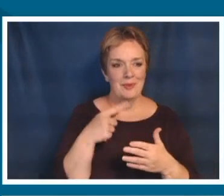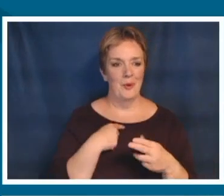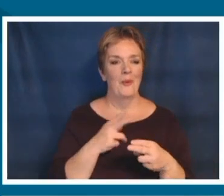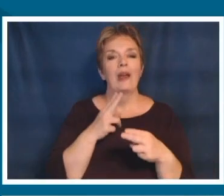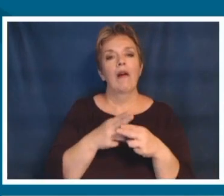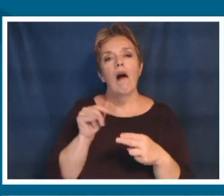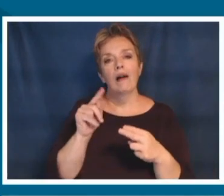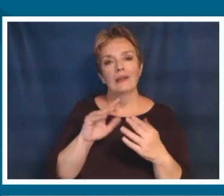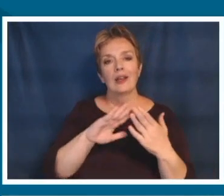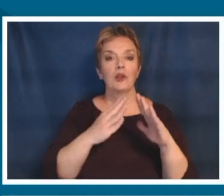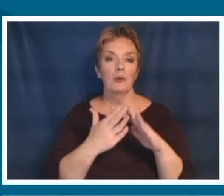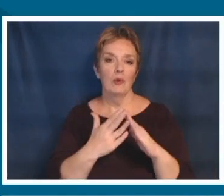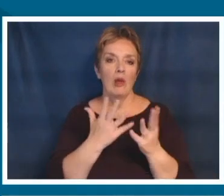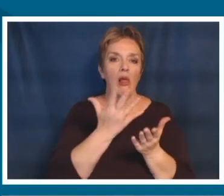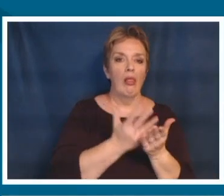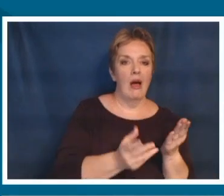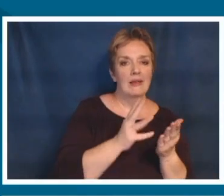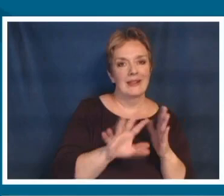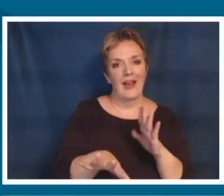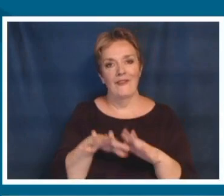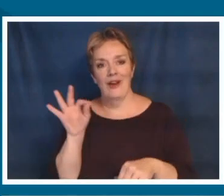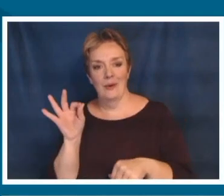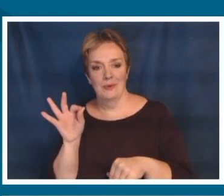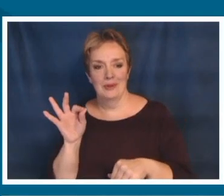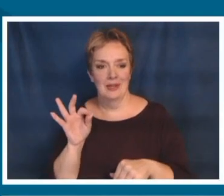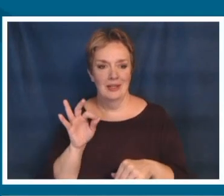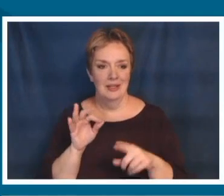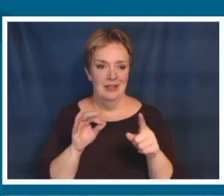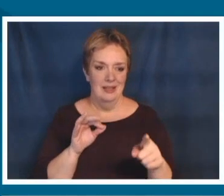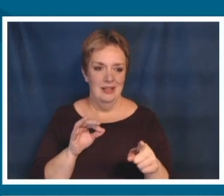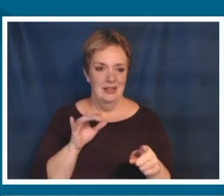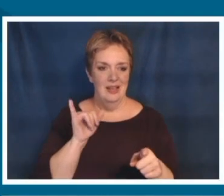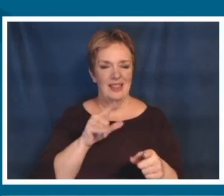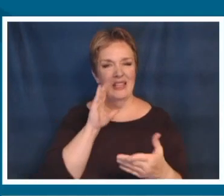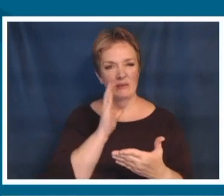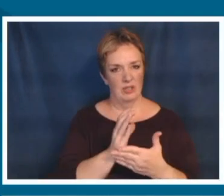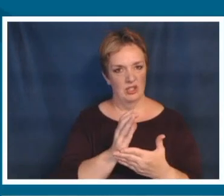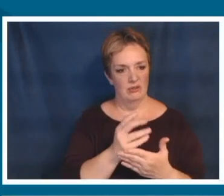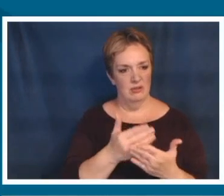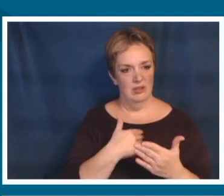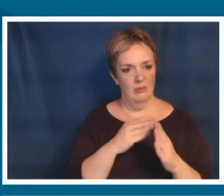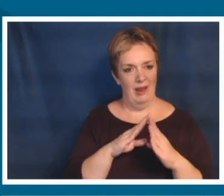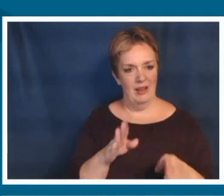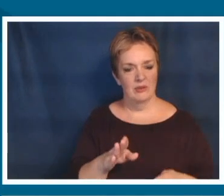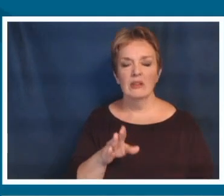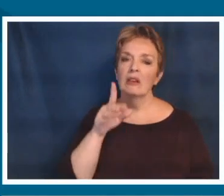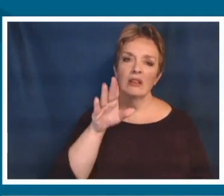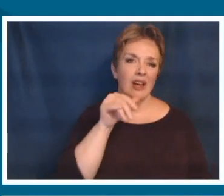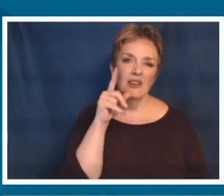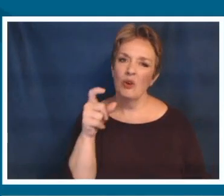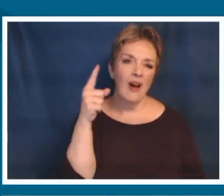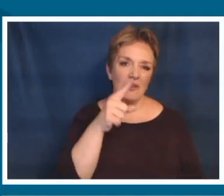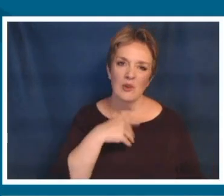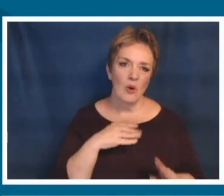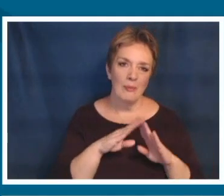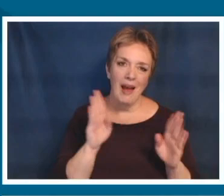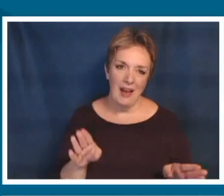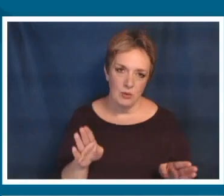um people are like gonna go to my house now you don't need to it's just a blue